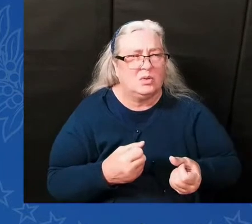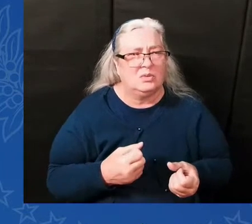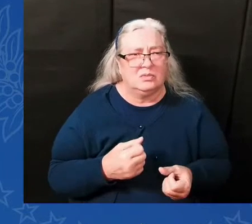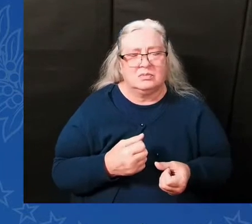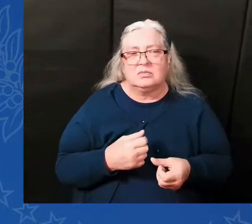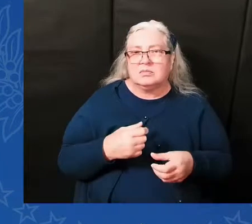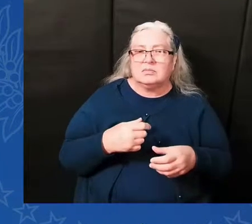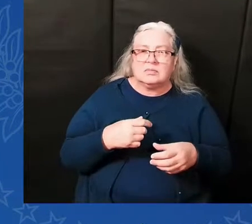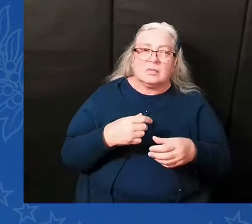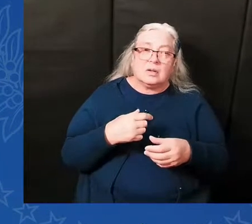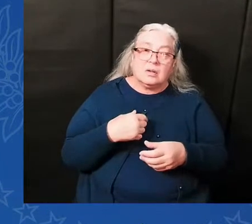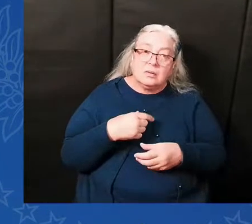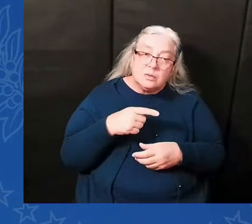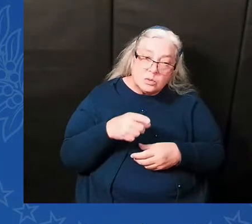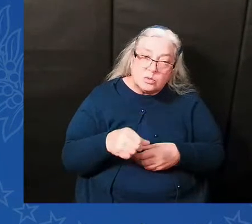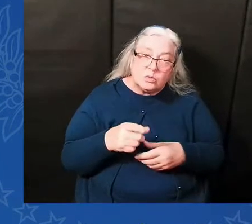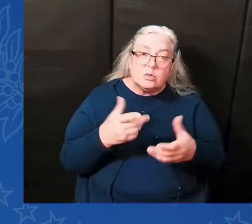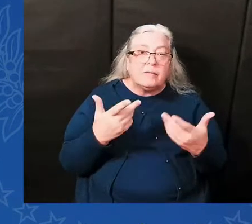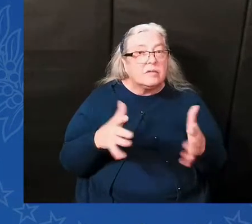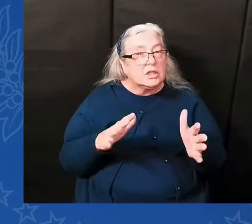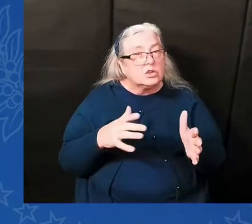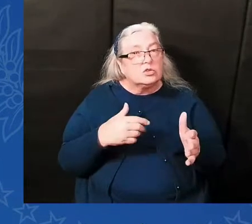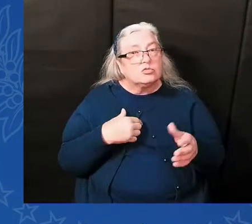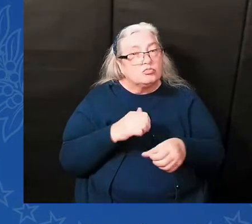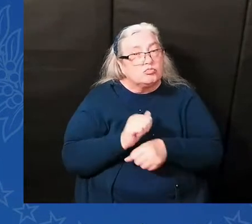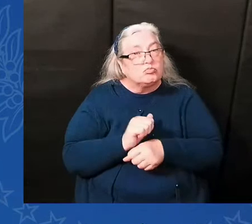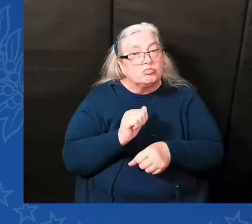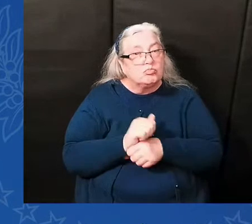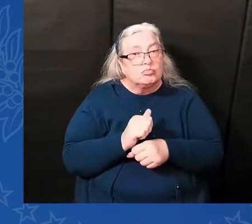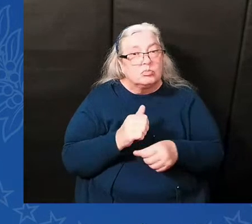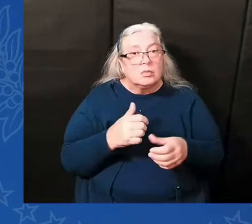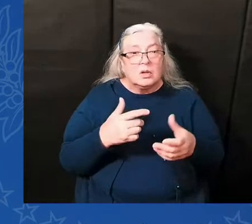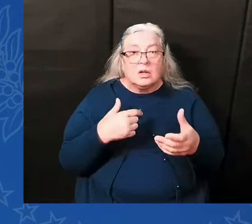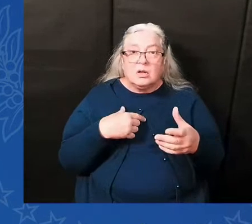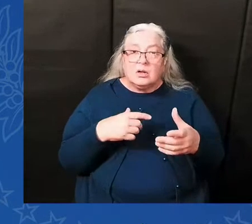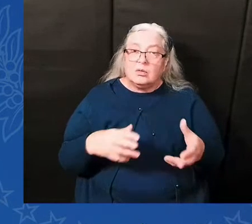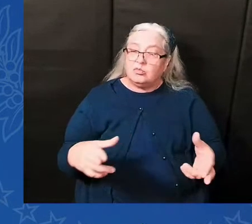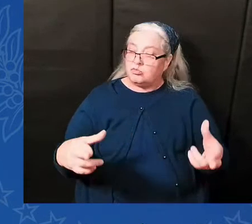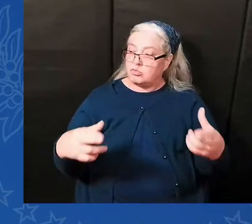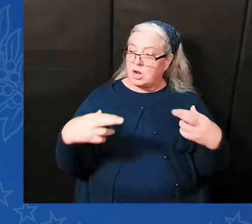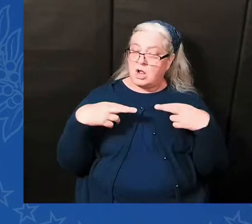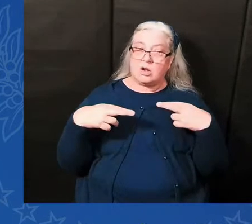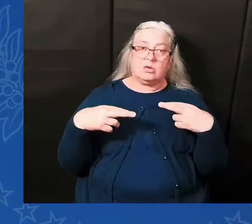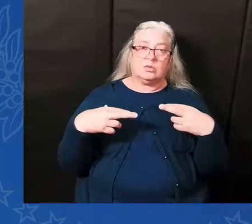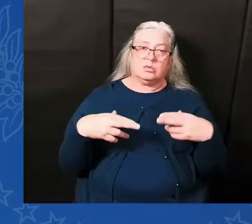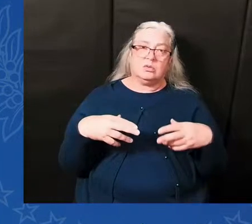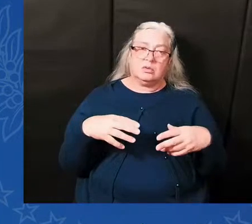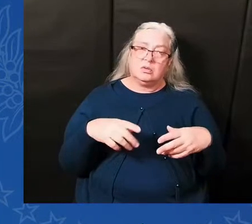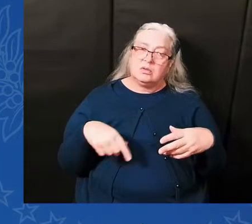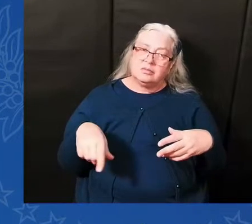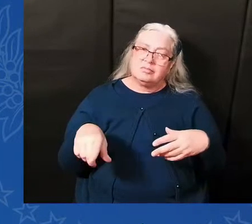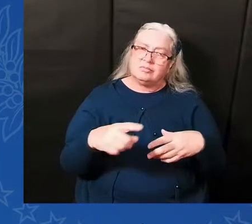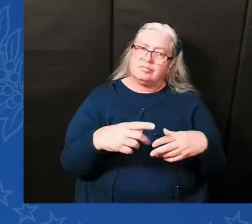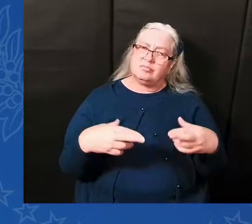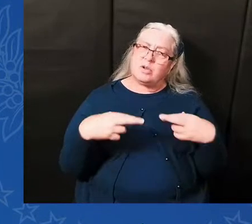you should be able to retire with dignity. That's why I was proud to sign legislation to make sure disability retirement benefits